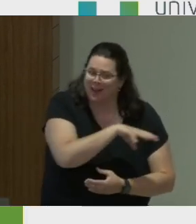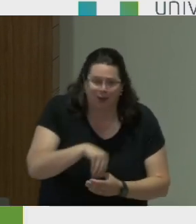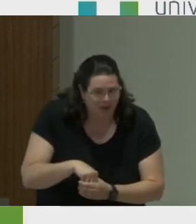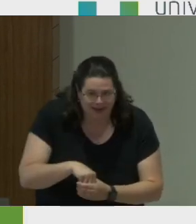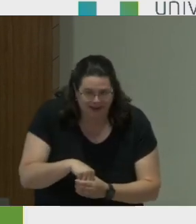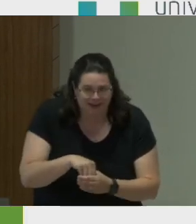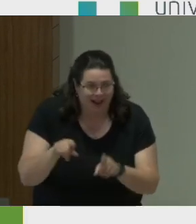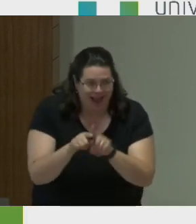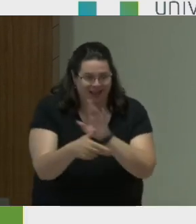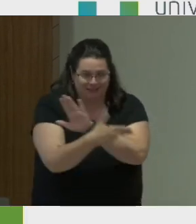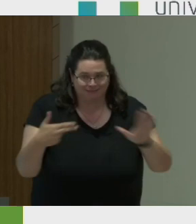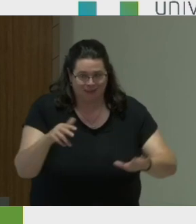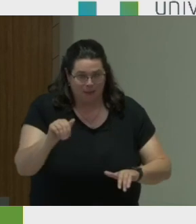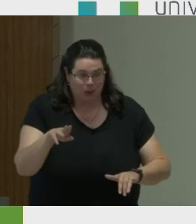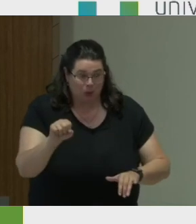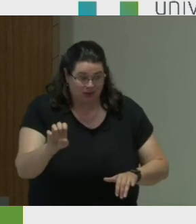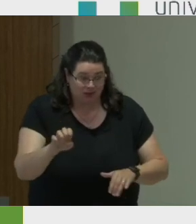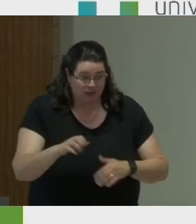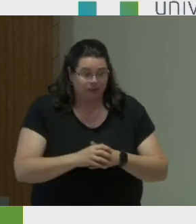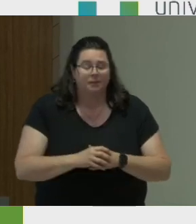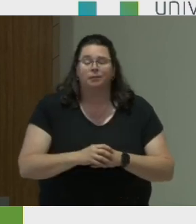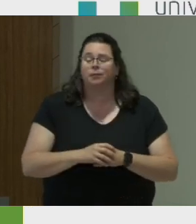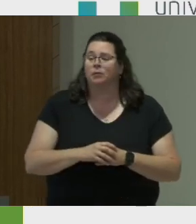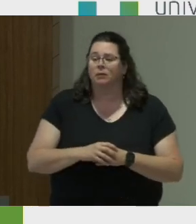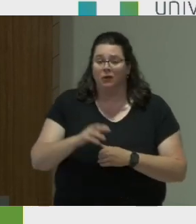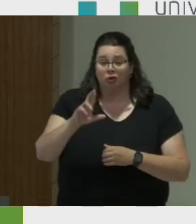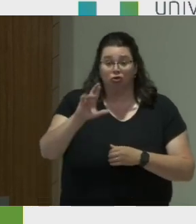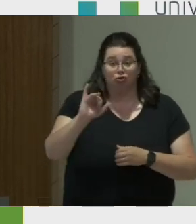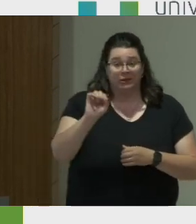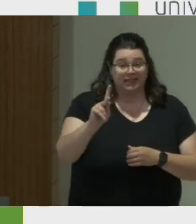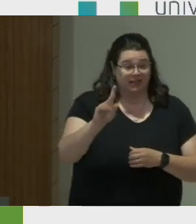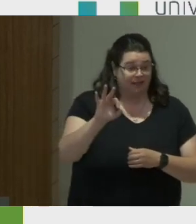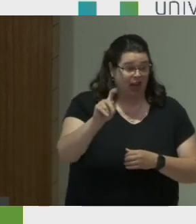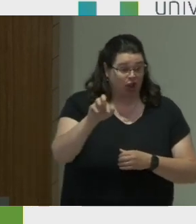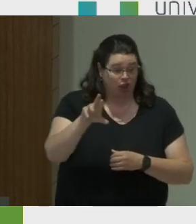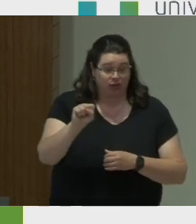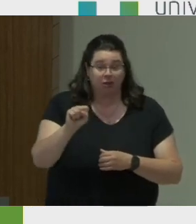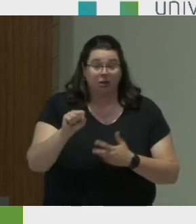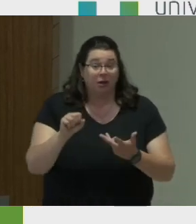So if you look at the risk factors, we have risk factors in the parents and in the literature